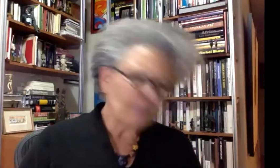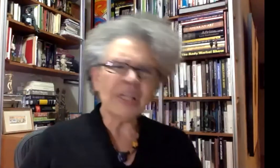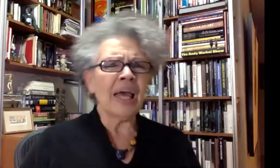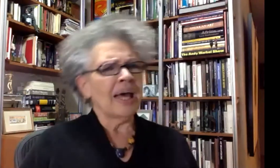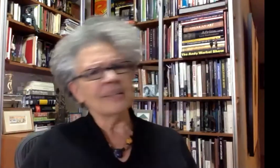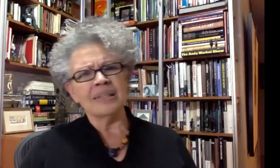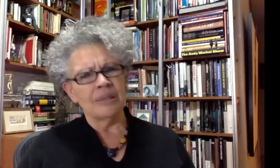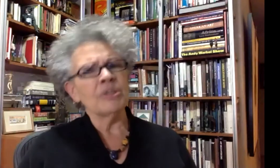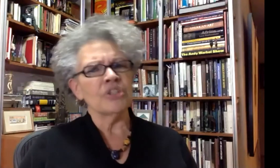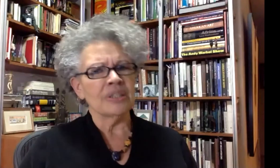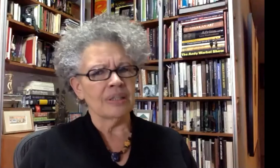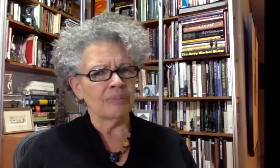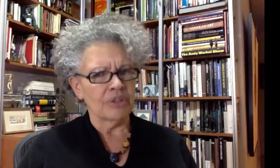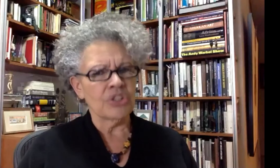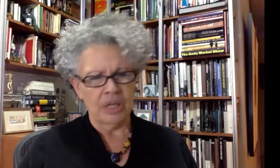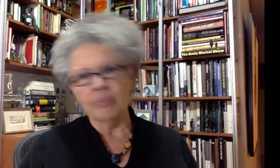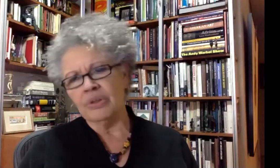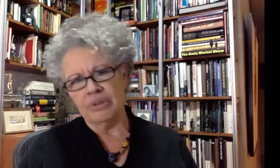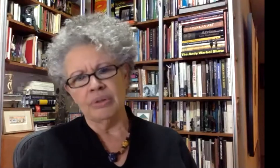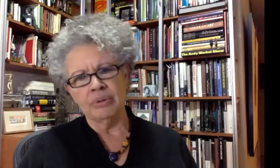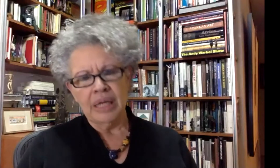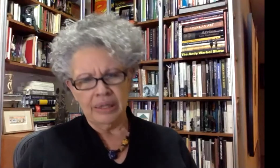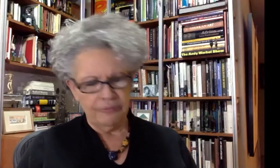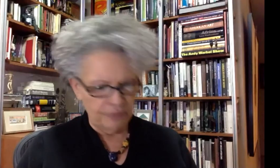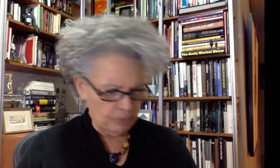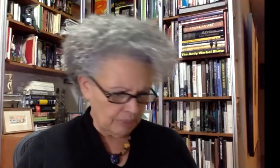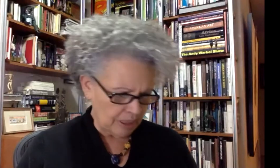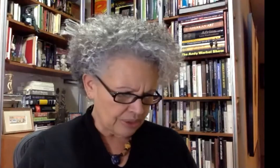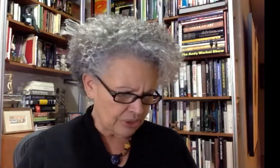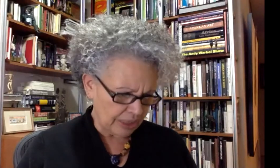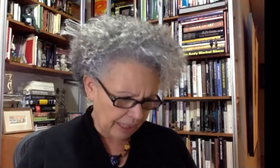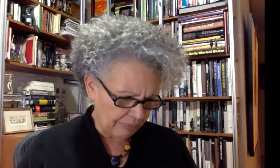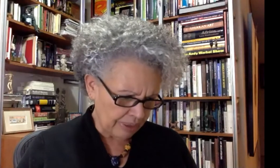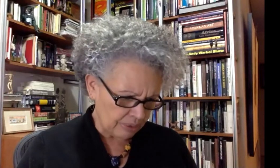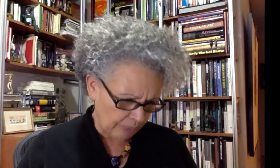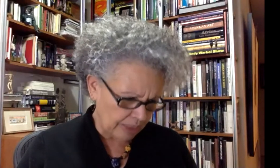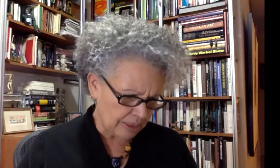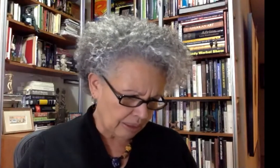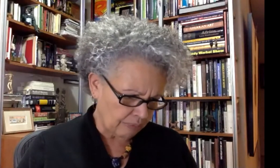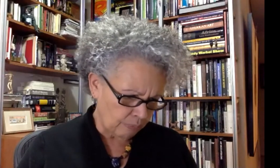ask the images that I'm gonna share with you in a few minutes, to carry the weight of what